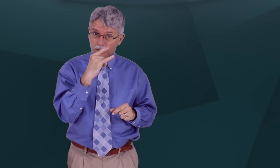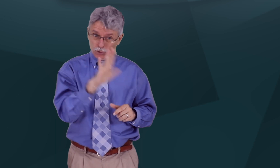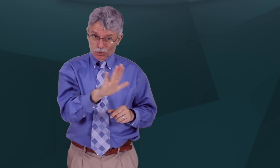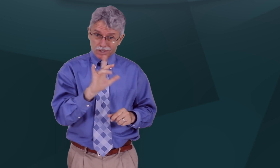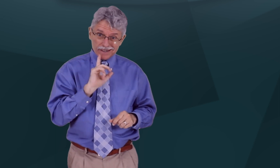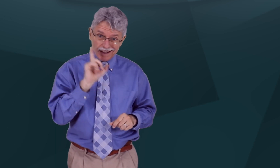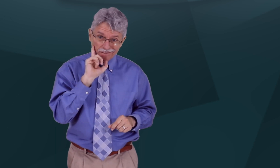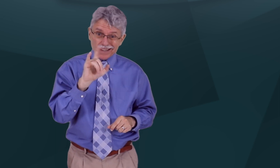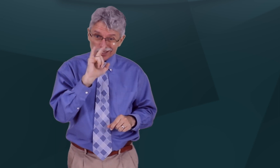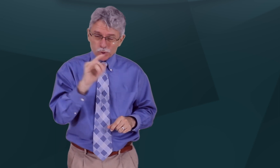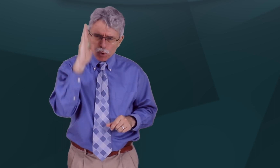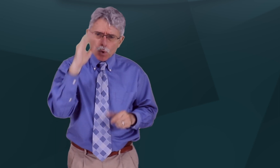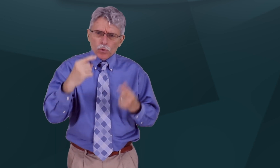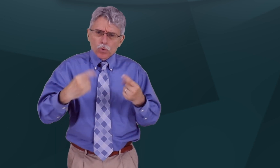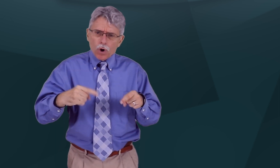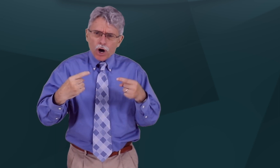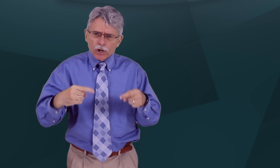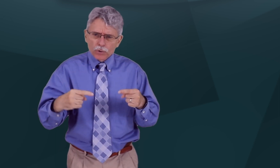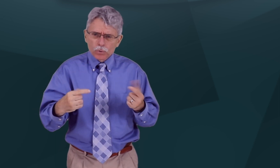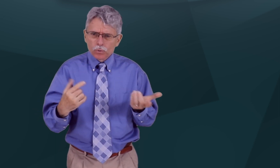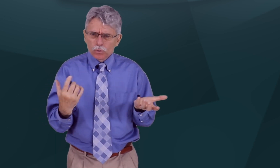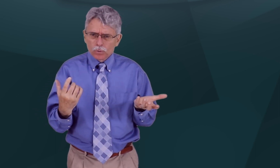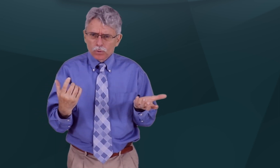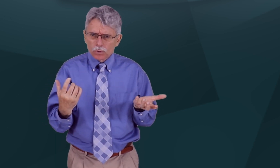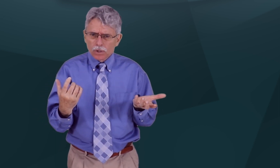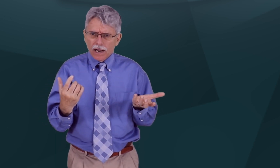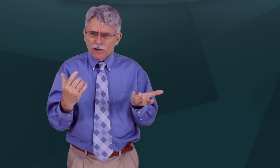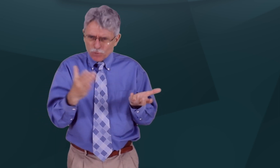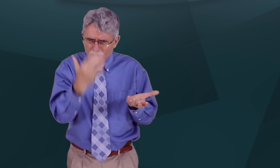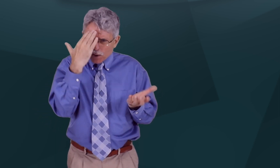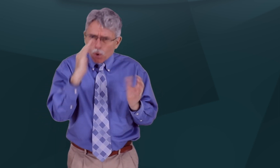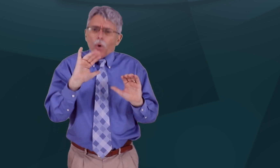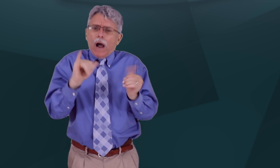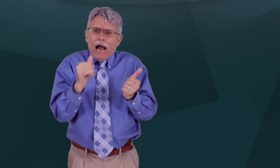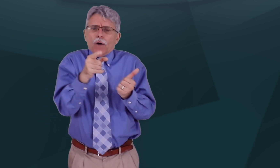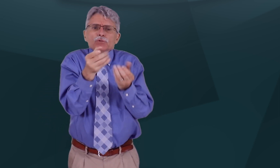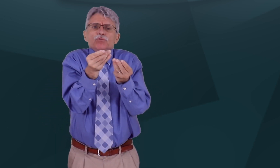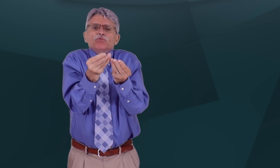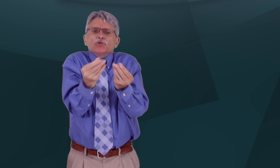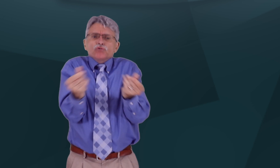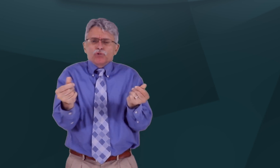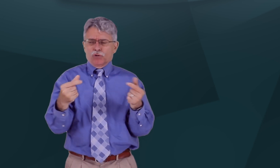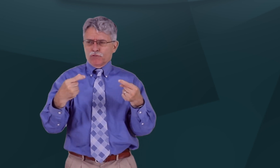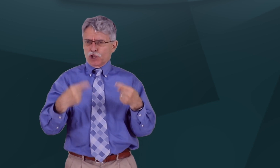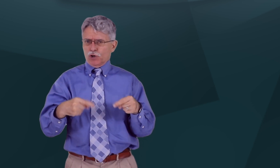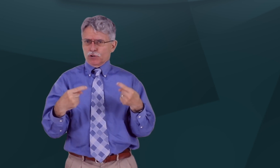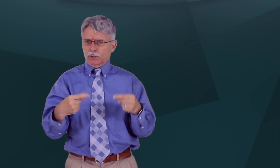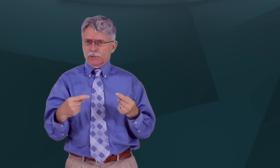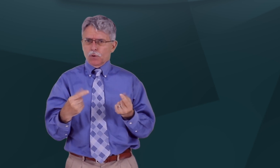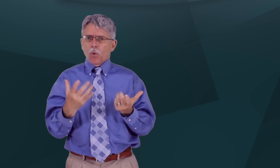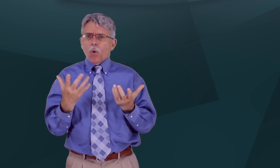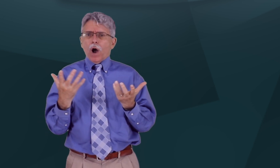Do your deaf kids know that you argue? Do they know how you resolve that argument?